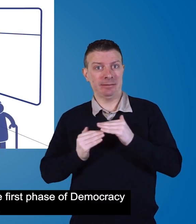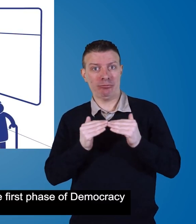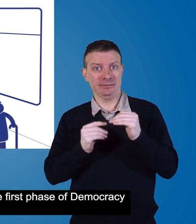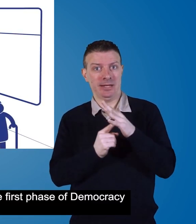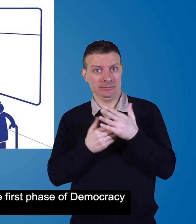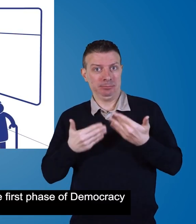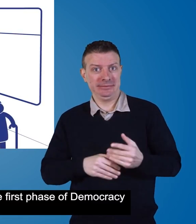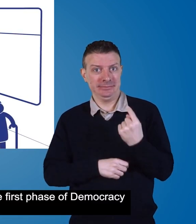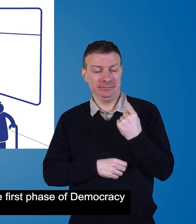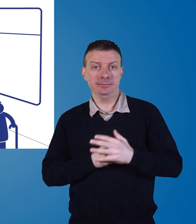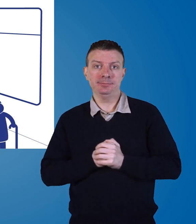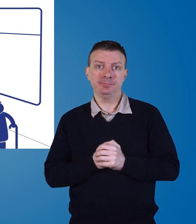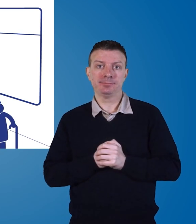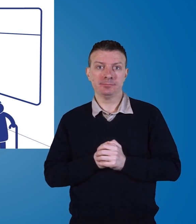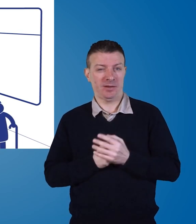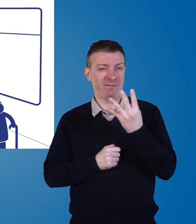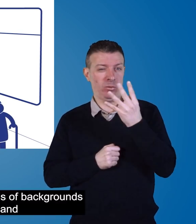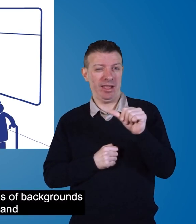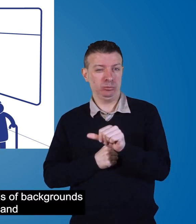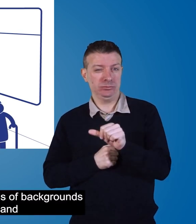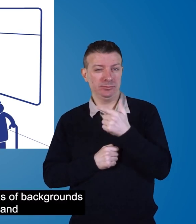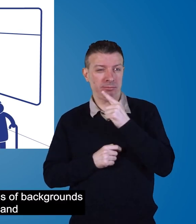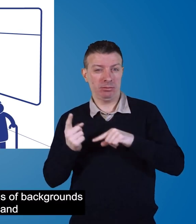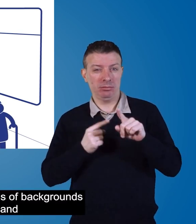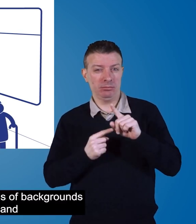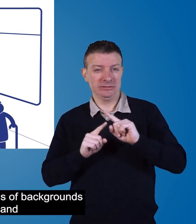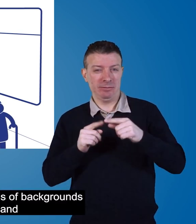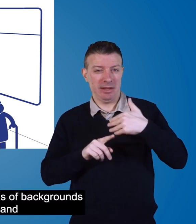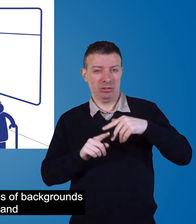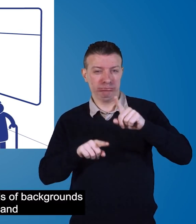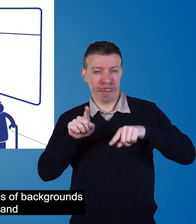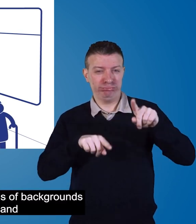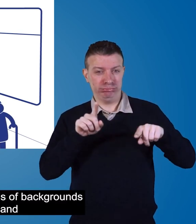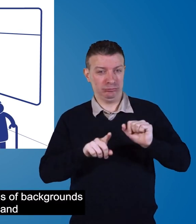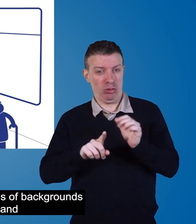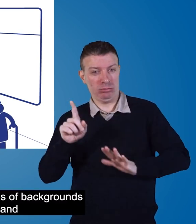phase of Democracy Matters. 4000 people from all kinds of backgrounds across